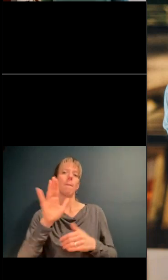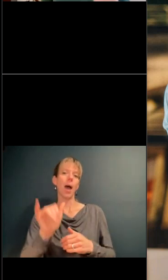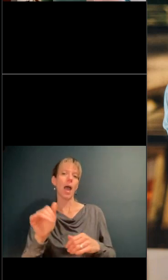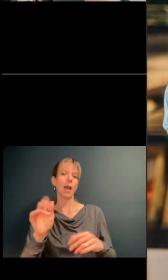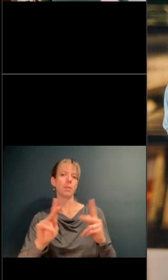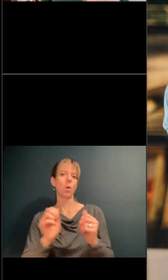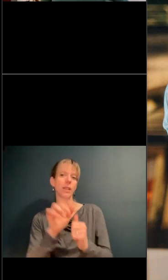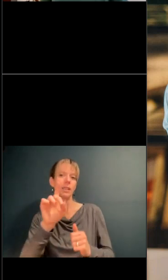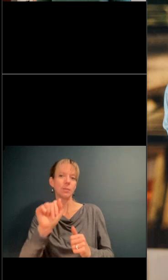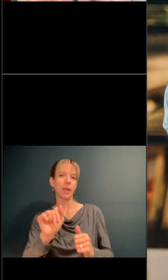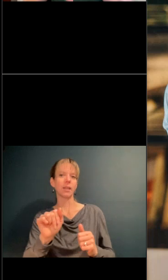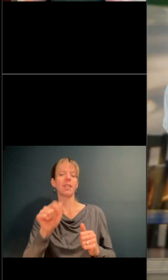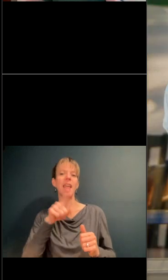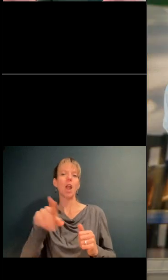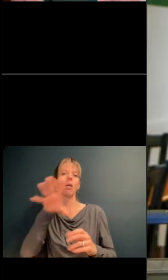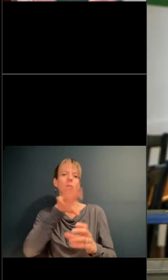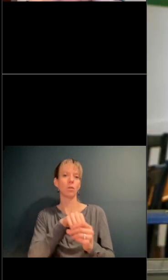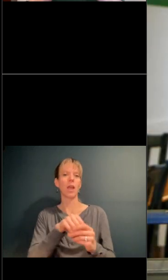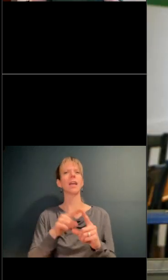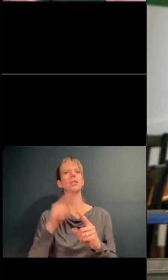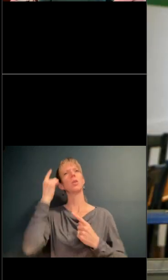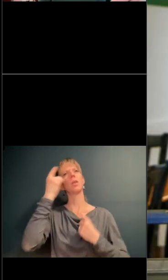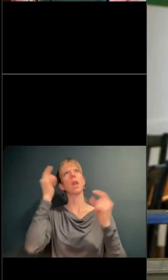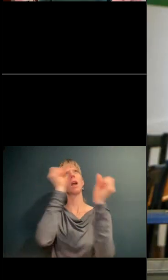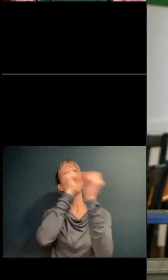And we want to make sure as we think about supporting participation,